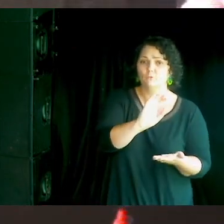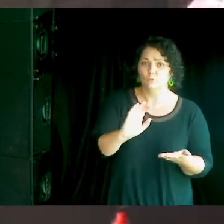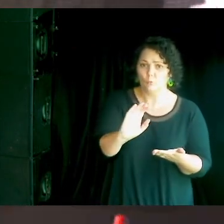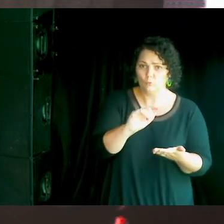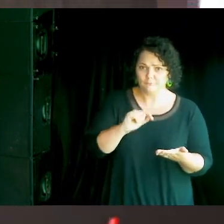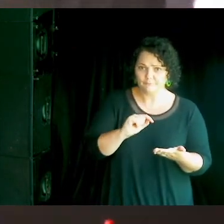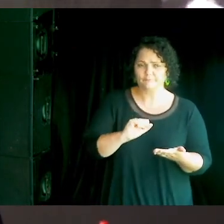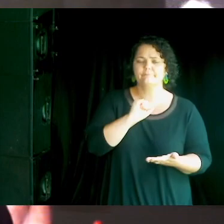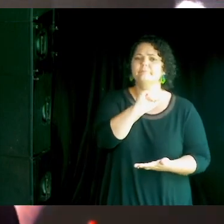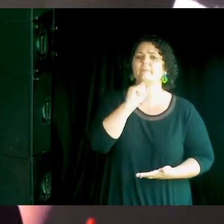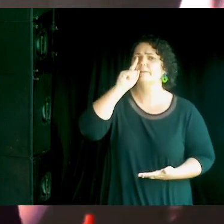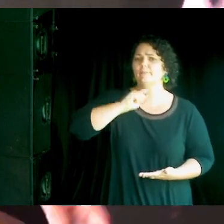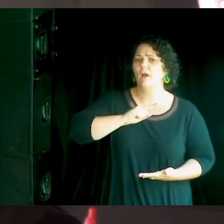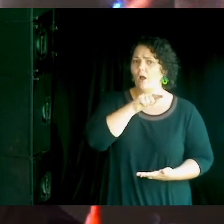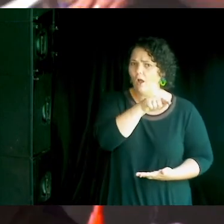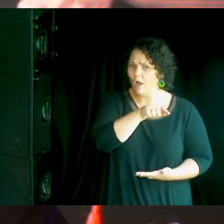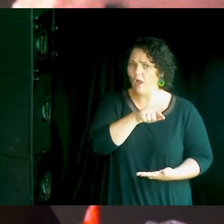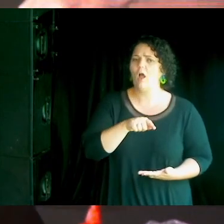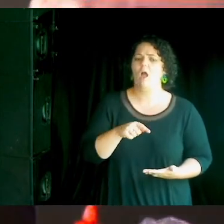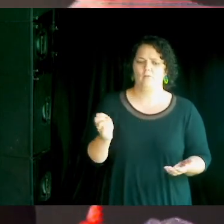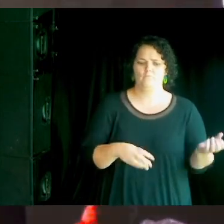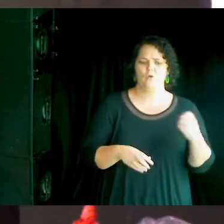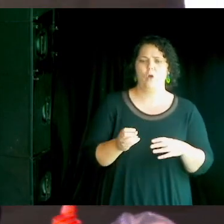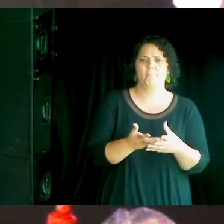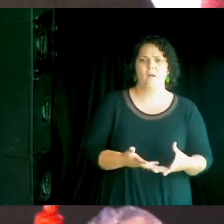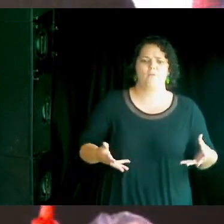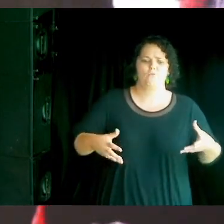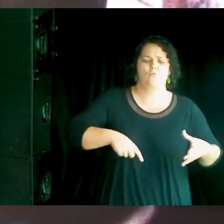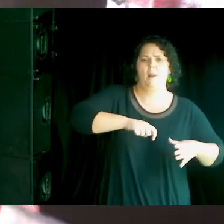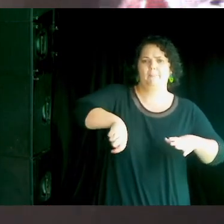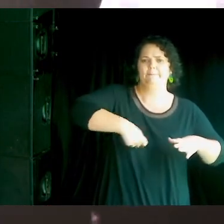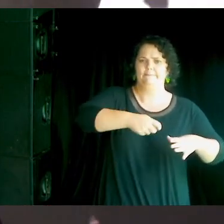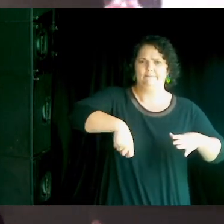thailand do it they put everything in the big bowl and mix and serve but for me or when I serve this